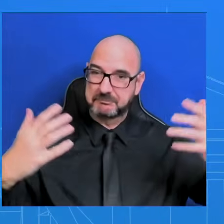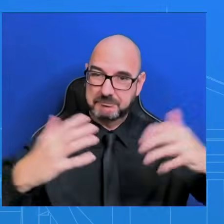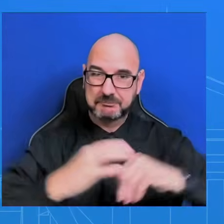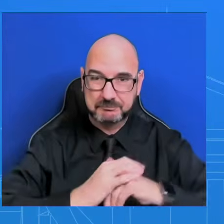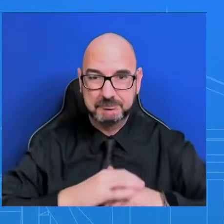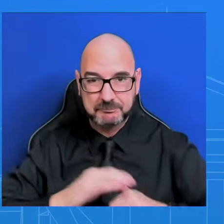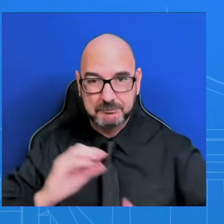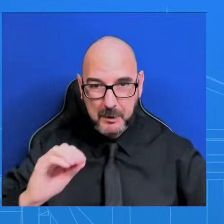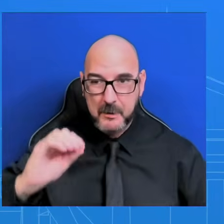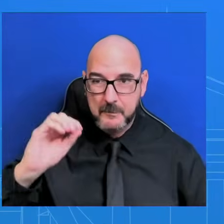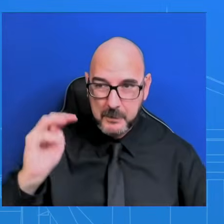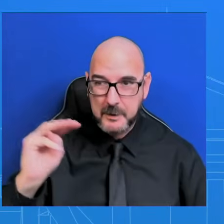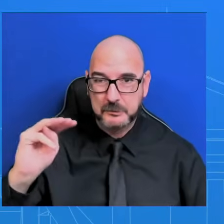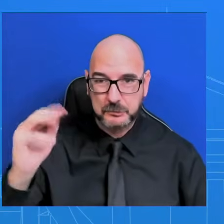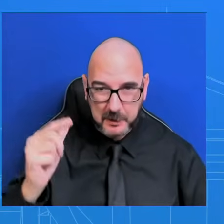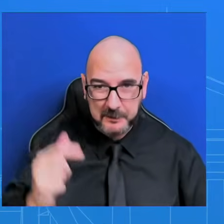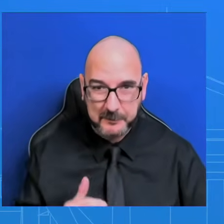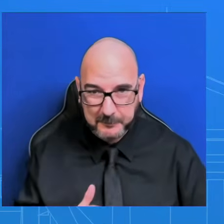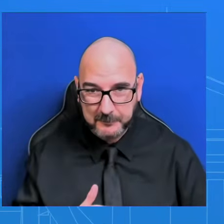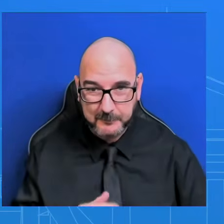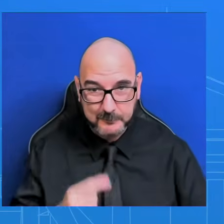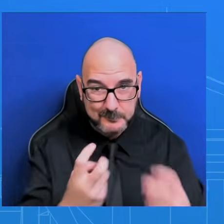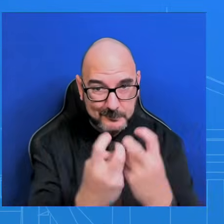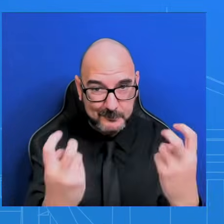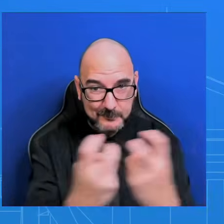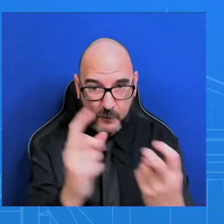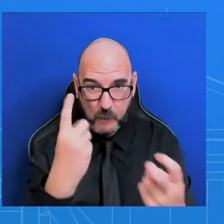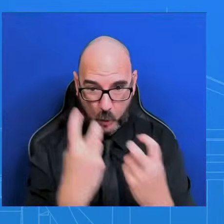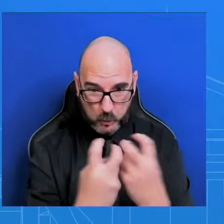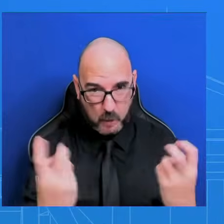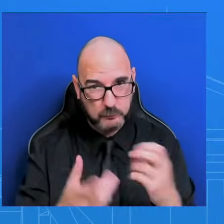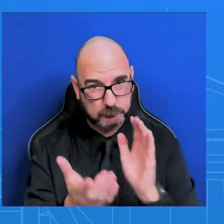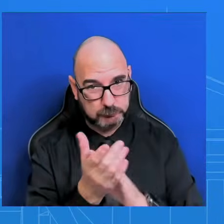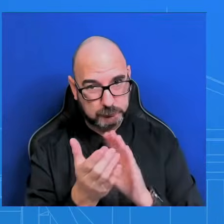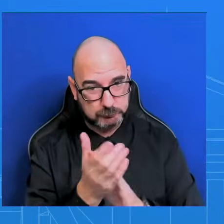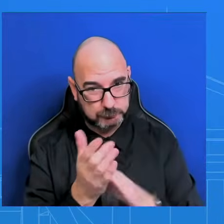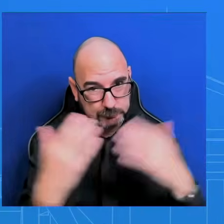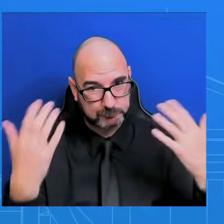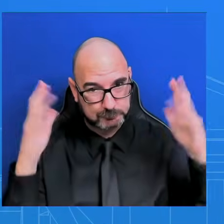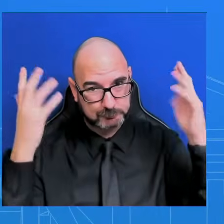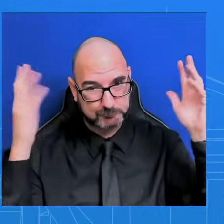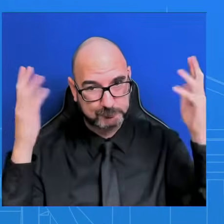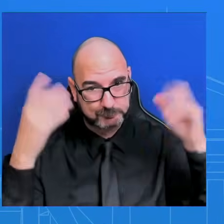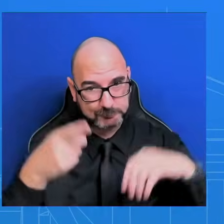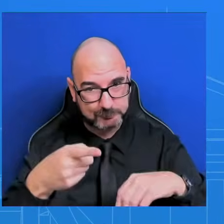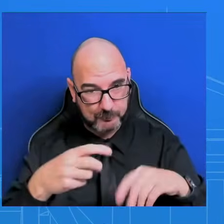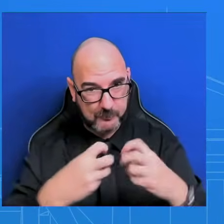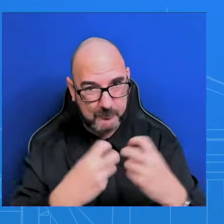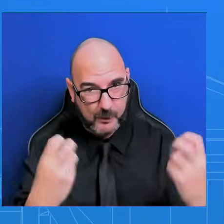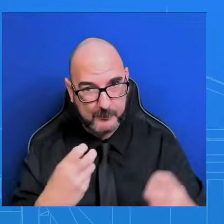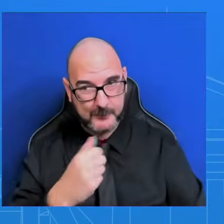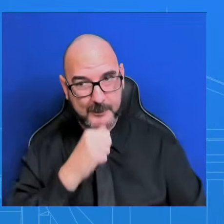Ms. Jean-Pierre: Let's give it up -- The Press: Almost the second -- Ms. Jean-Pierre: -- give it up to the ladies. The Press: And no heels! The Press: Yes, we're all wearing snow boots. The Press: Should I move to the third row?